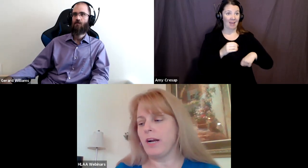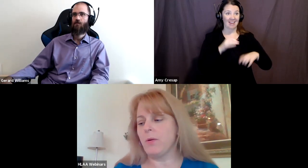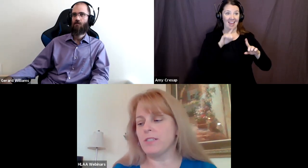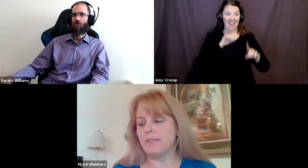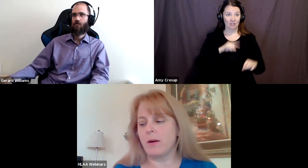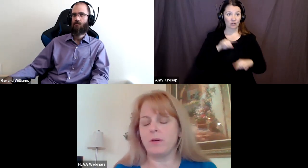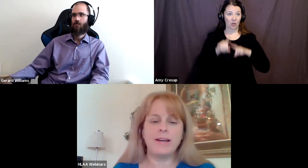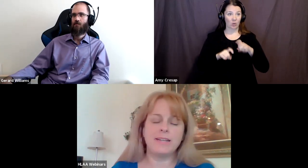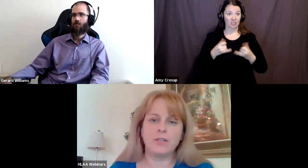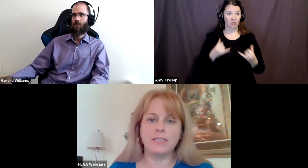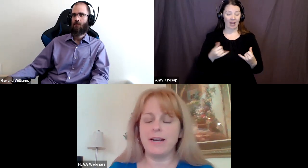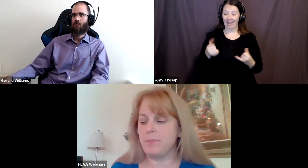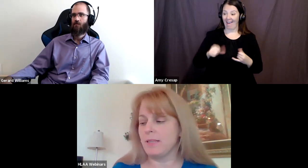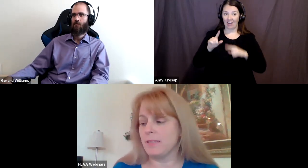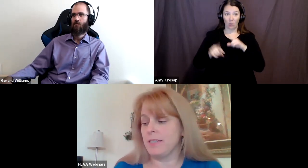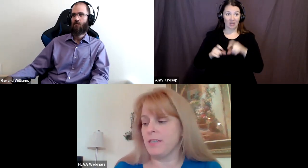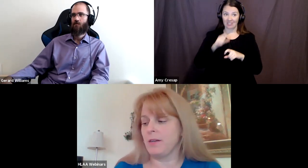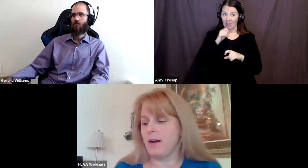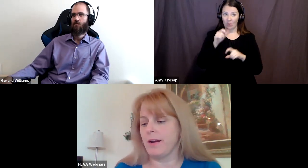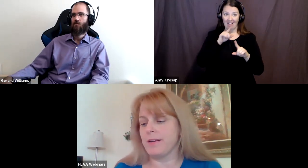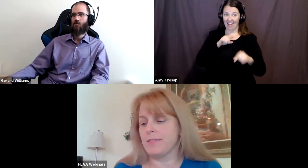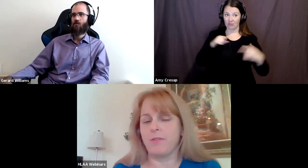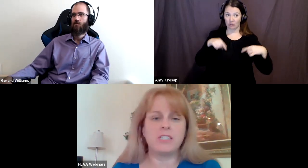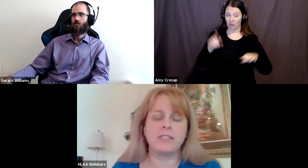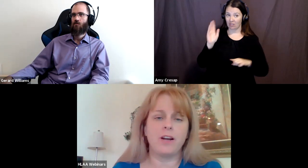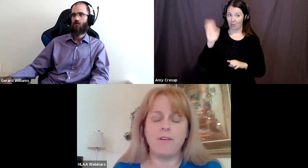For any questions that were not answered in today as presentation our guests have graciously